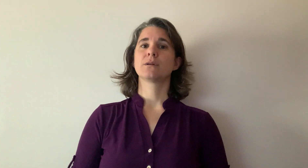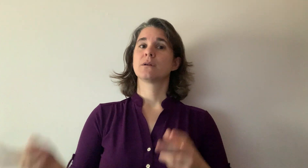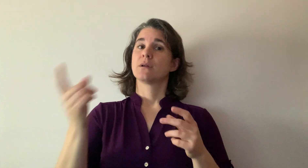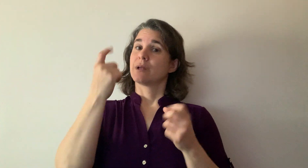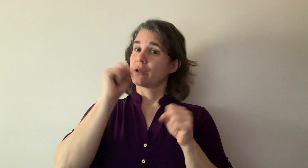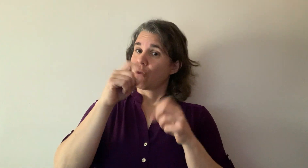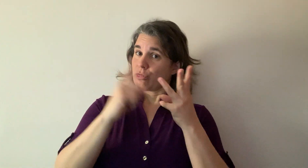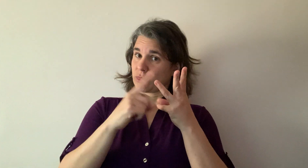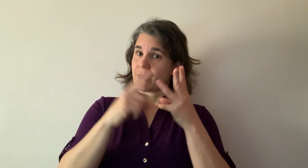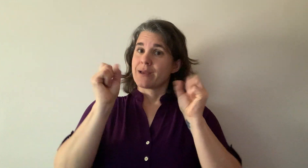3.